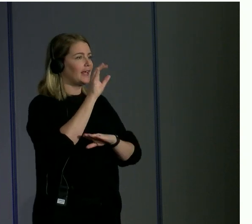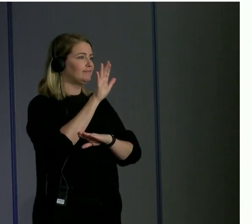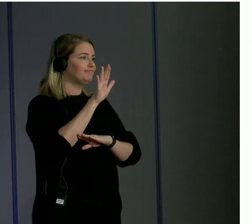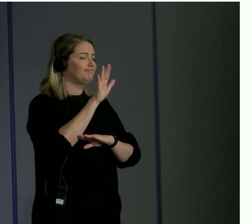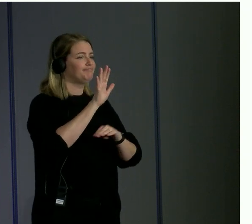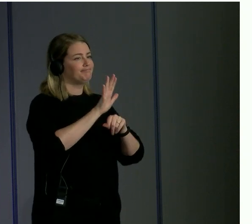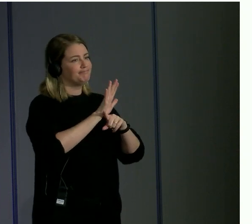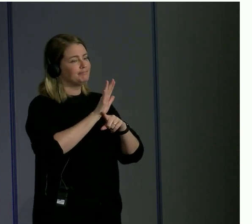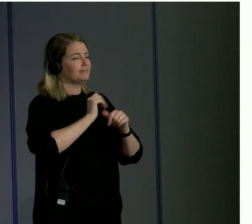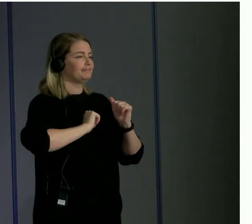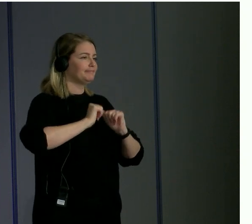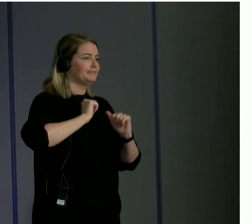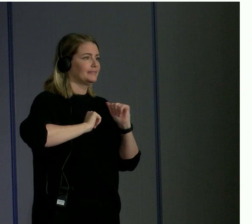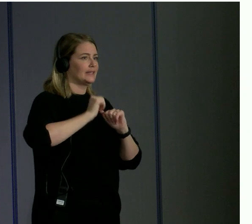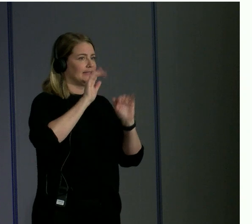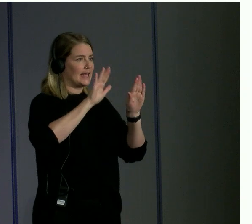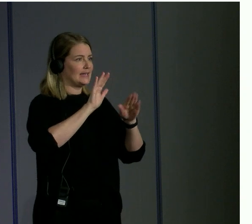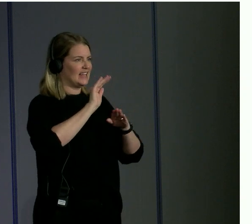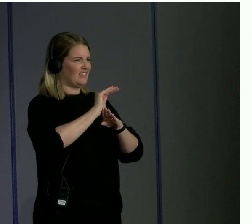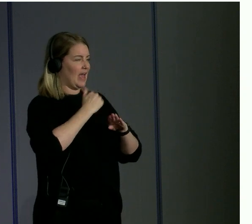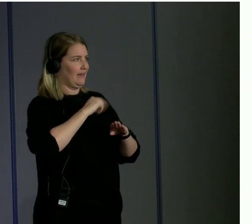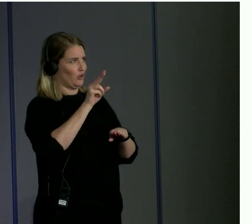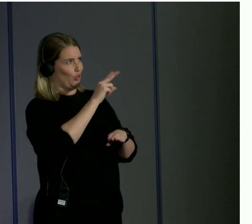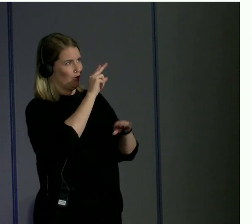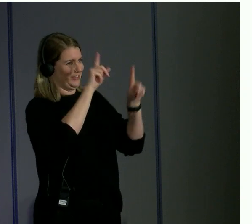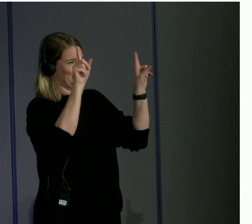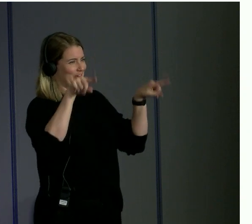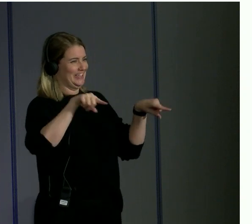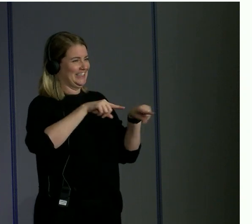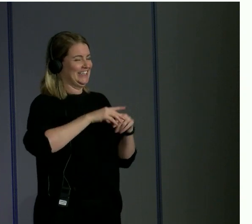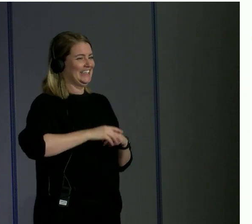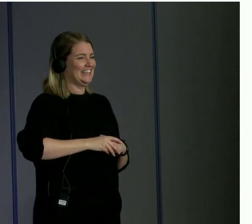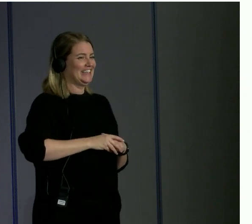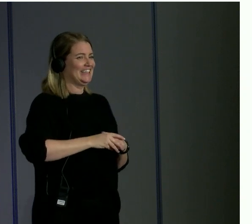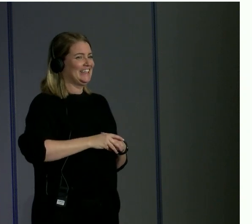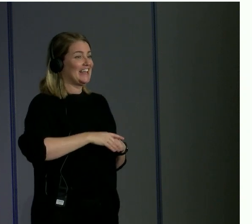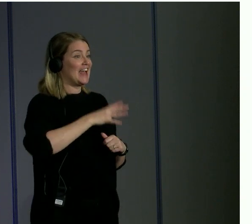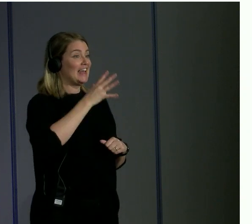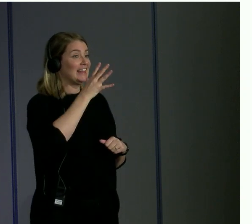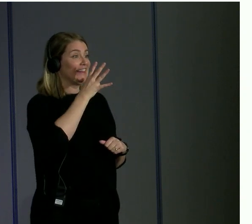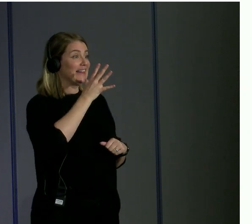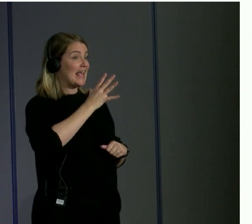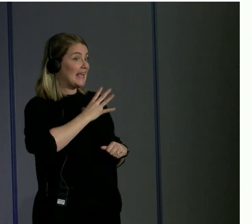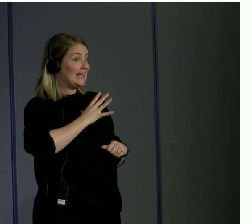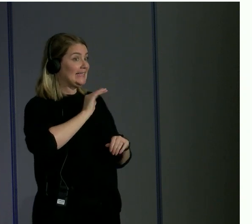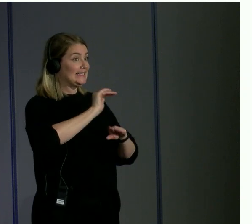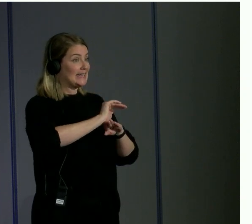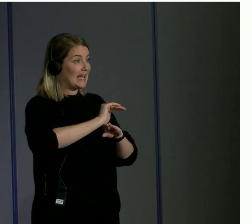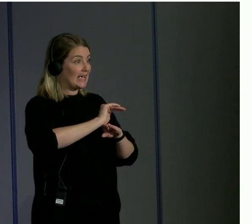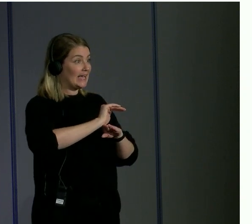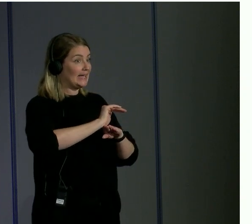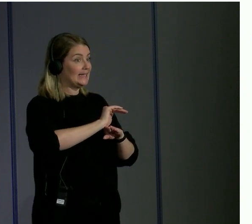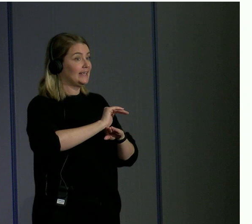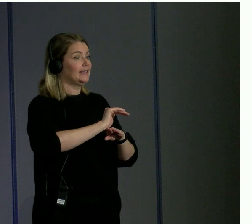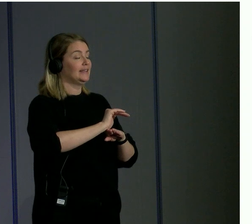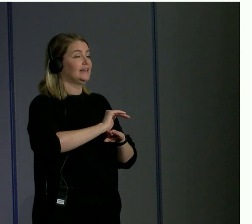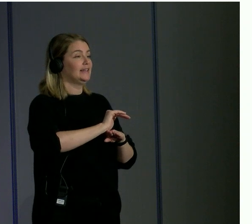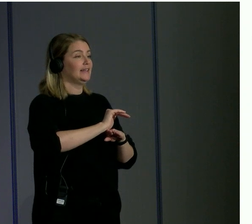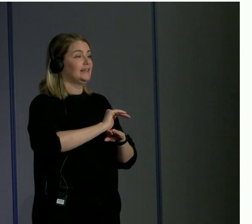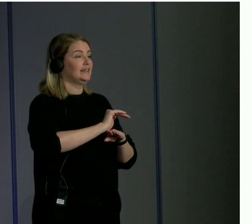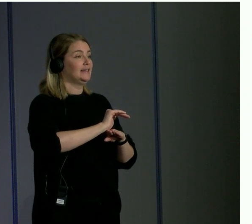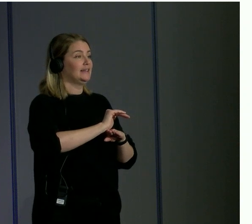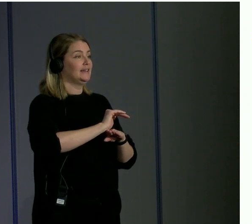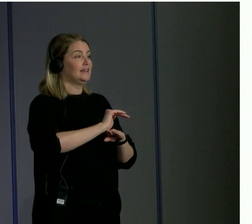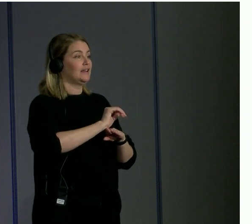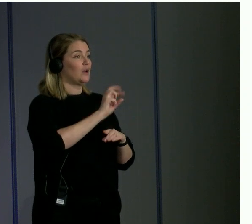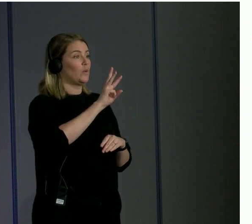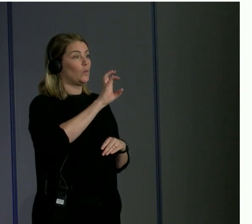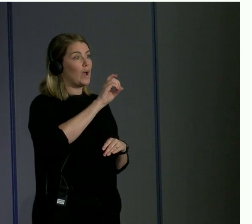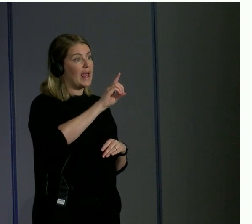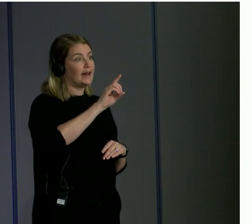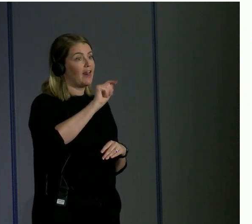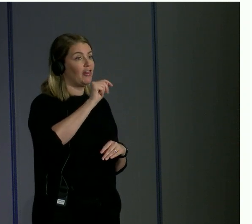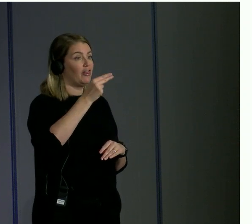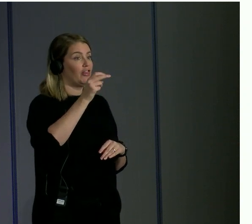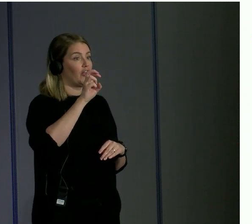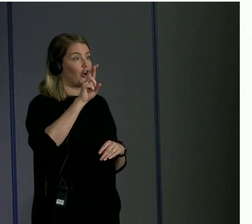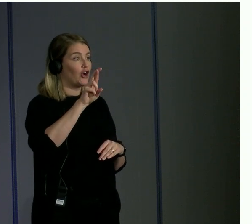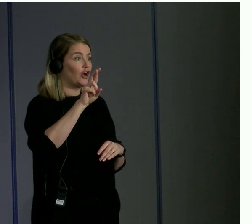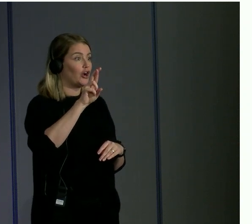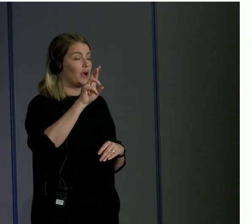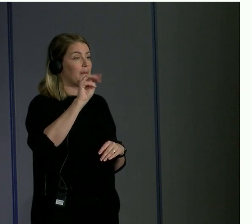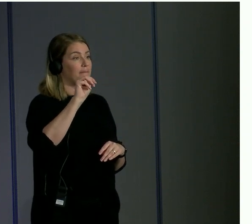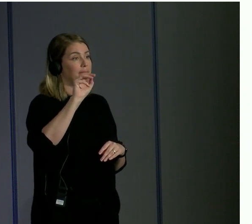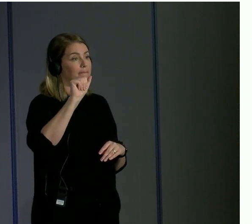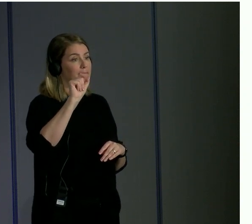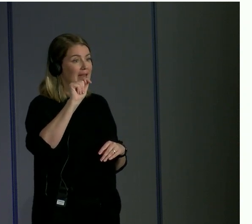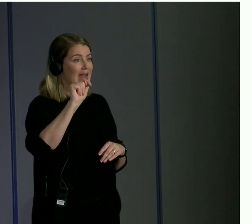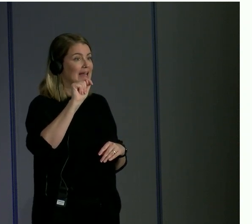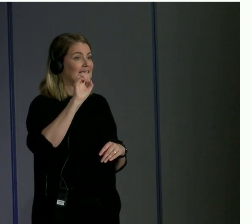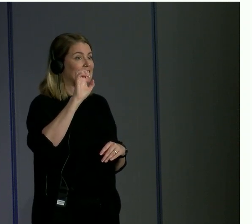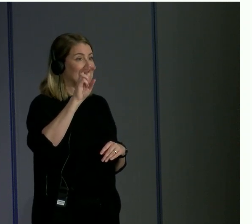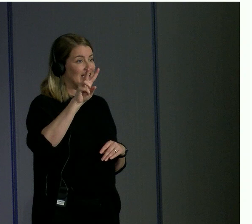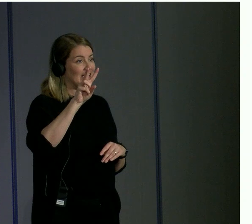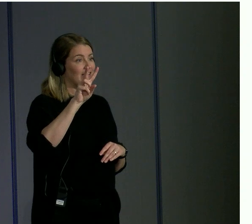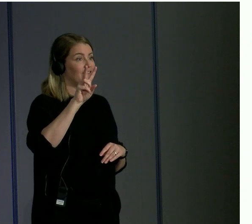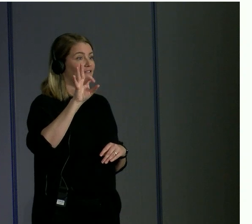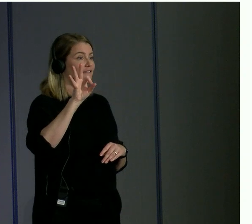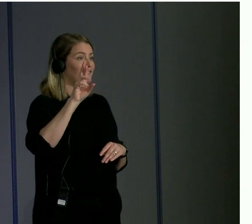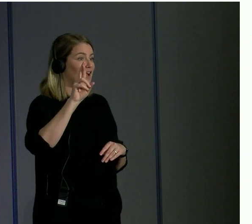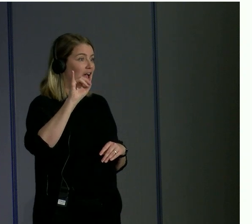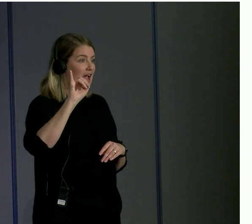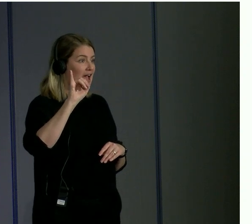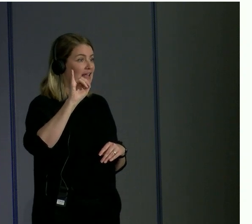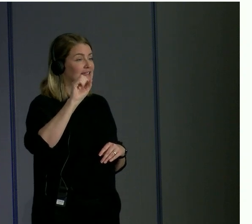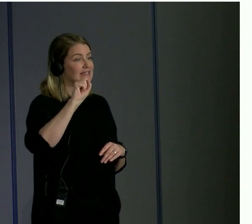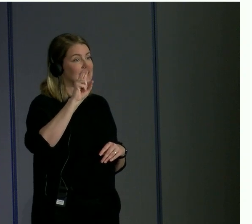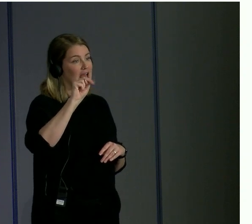evening, I have to read this on the screen here. Lady's night. We had, Thu, Fri, or Sun, and Eve,